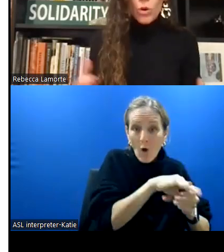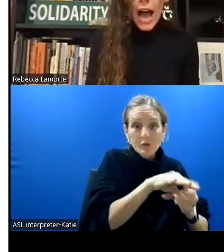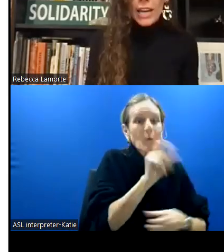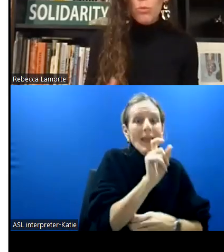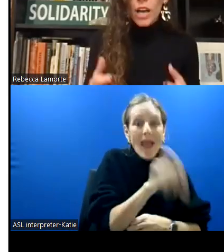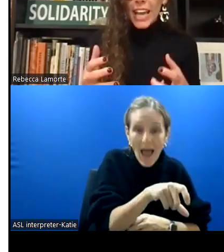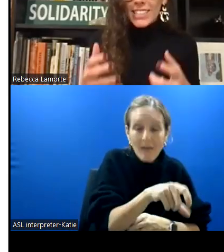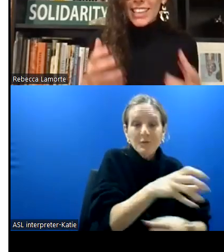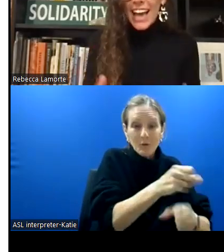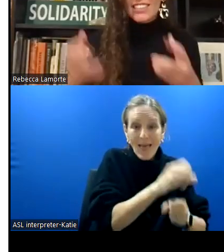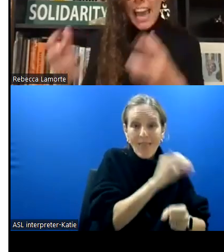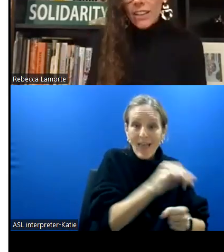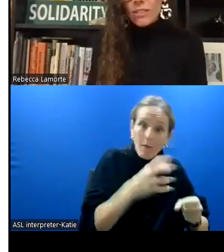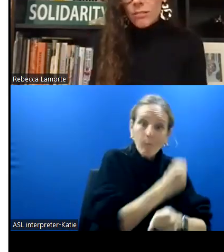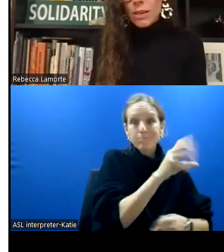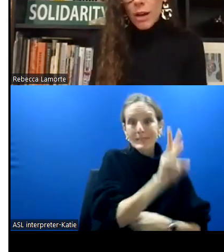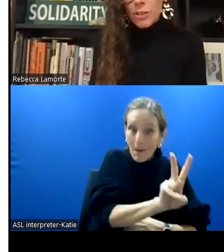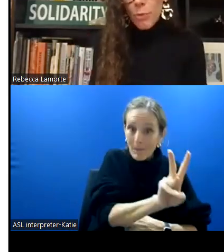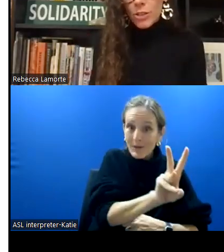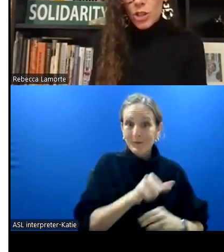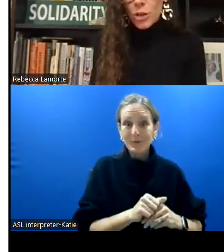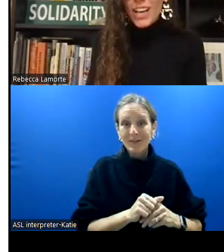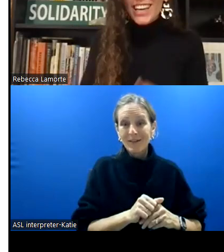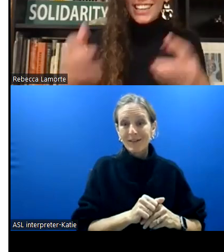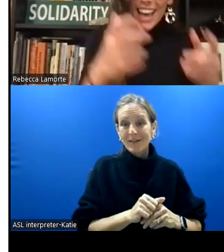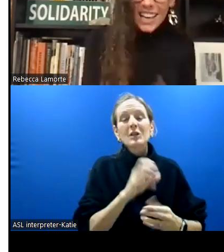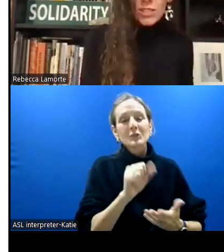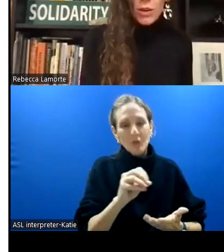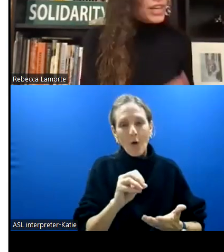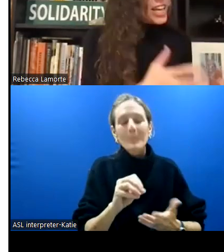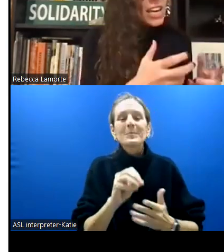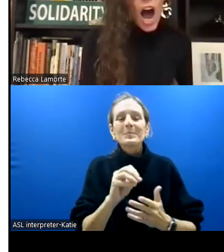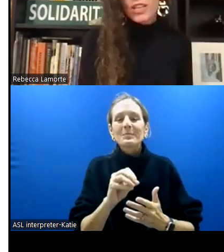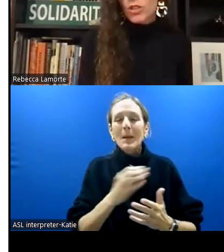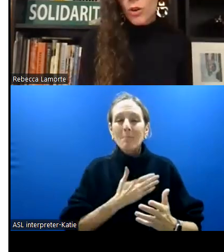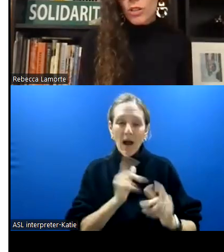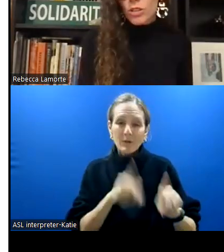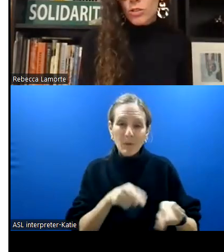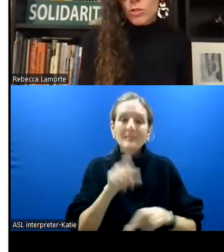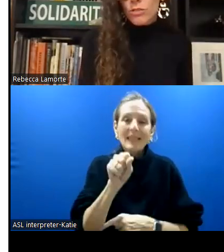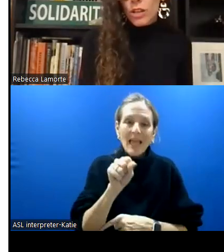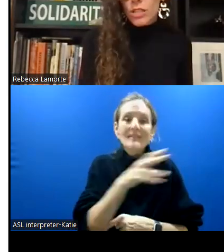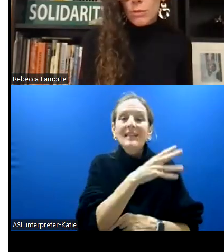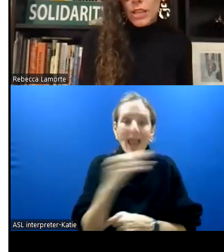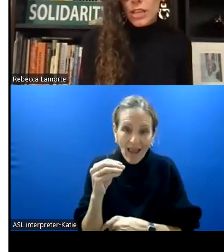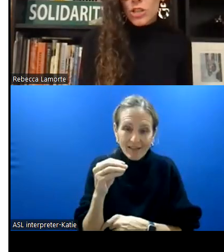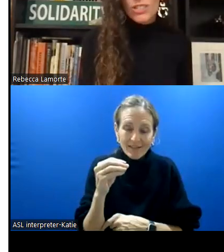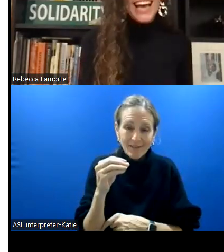So Adam, it's a, "Yes, and," in my response to you. Yes, we cannot just focus exclusively on disability issues.